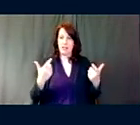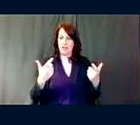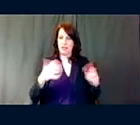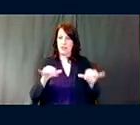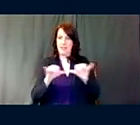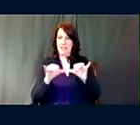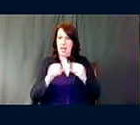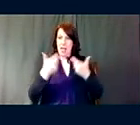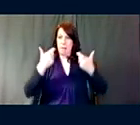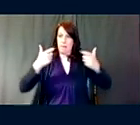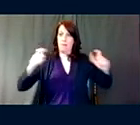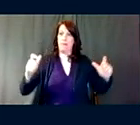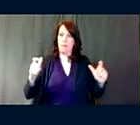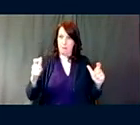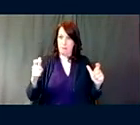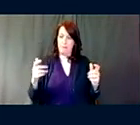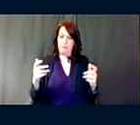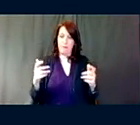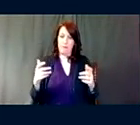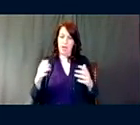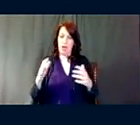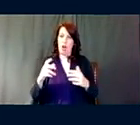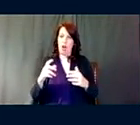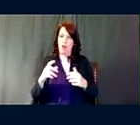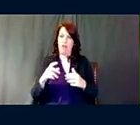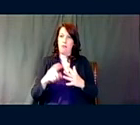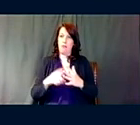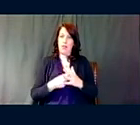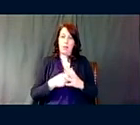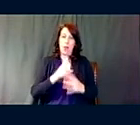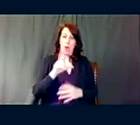MUCH FASTER SCALEUP FROM THE WEST BENGAL RESULT AS WELL AS